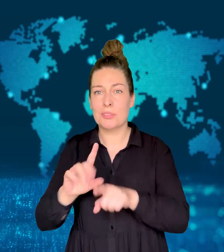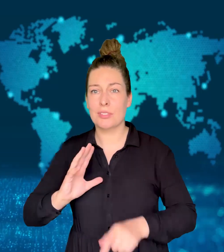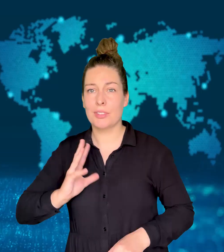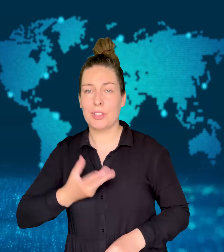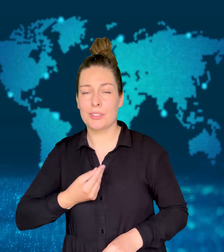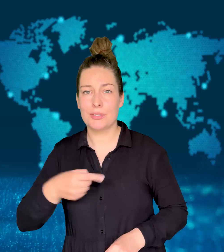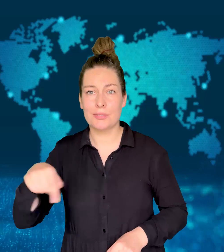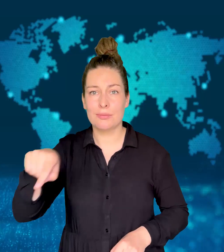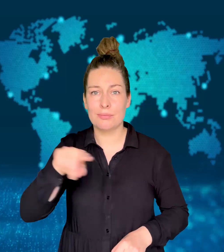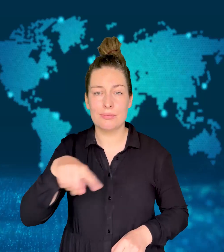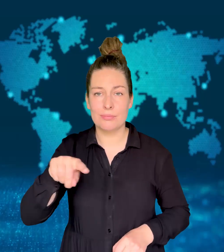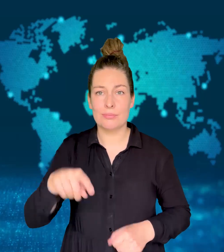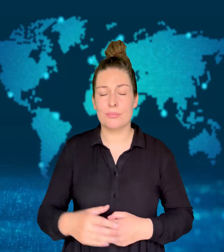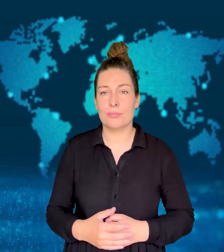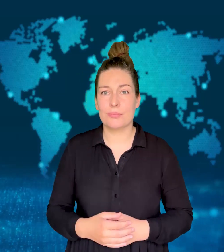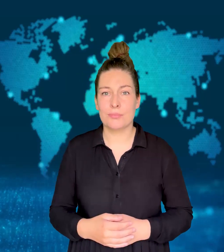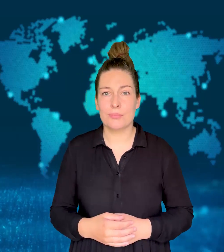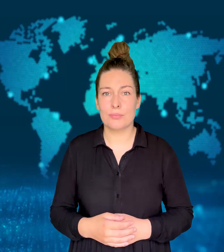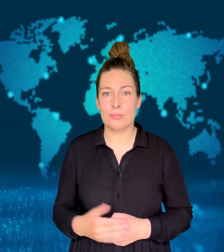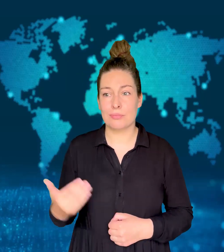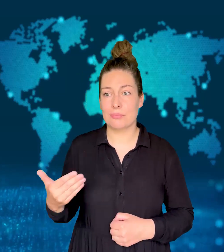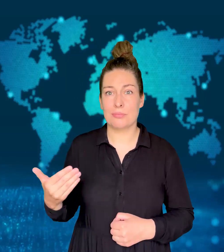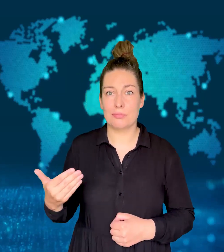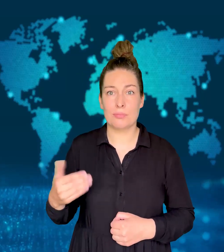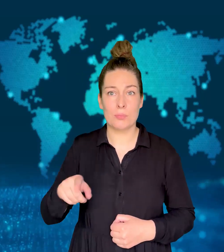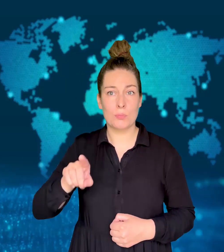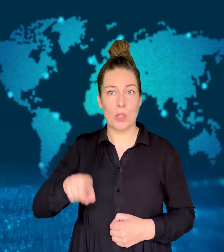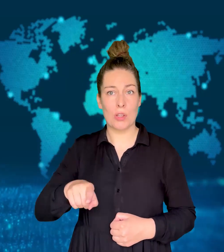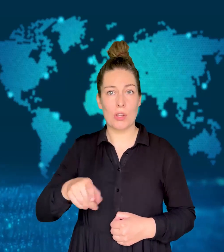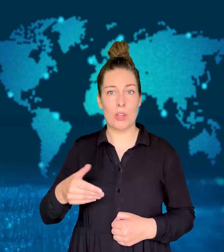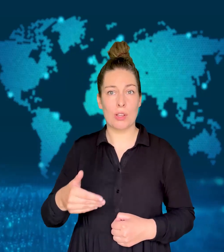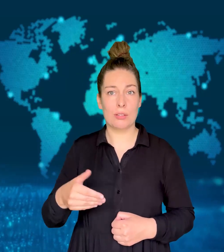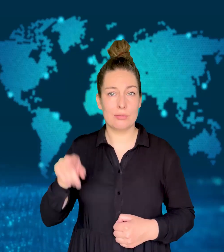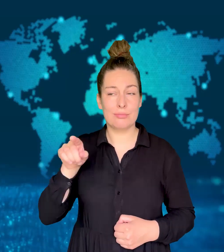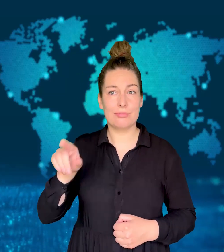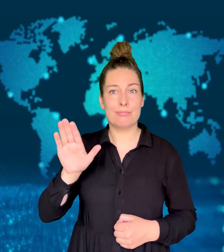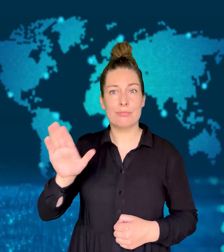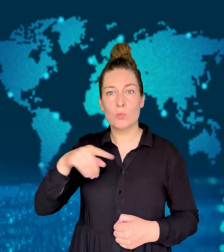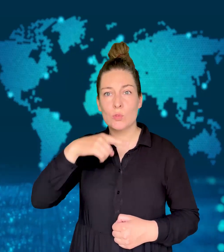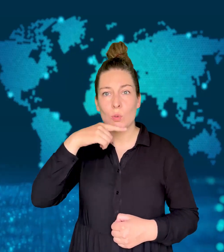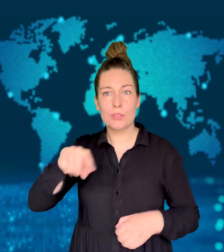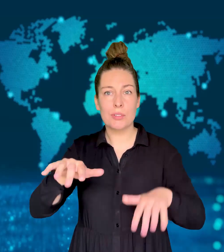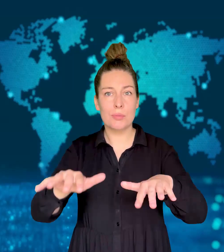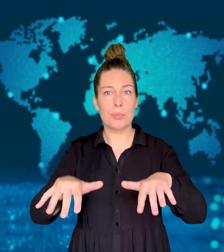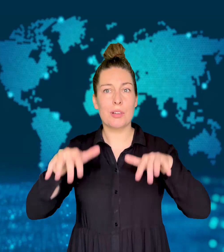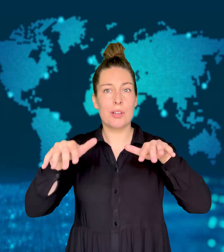The law was passed by both houses of Russia's parliament earlier